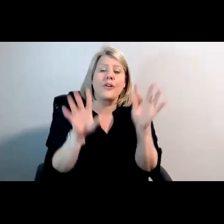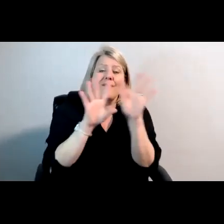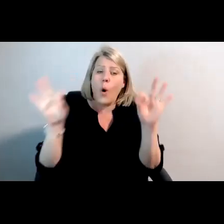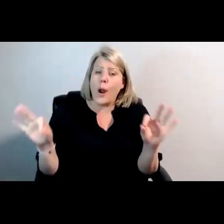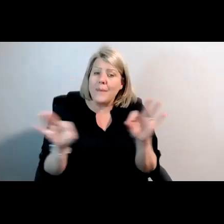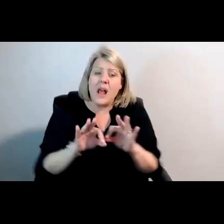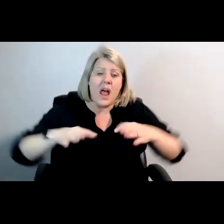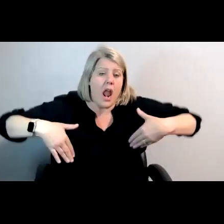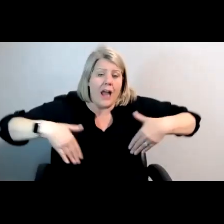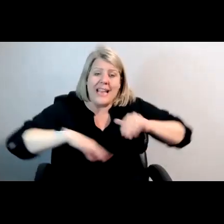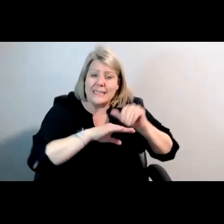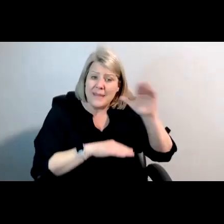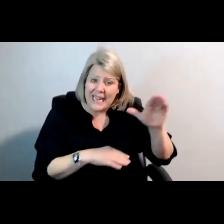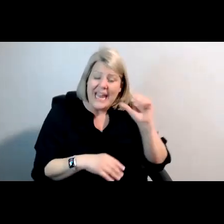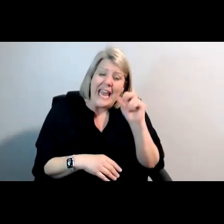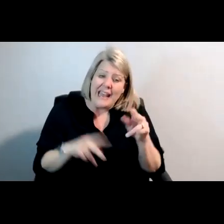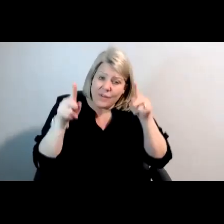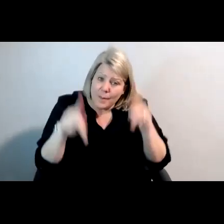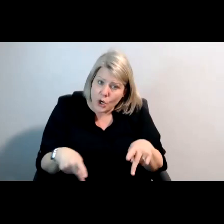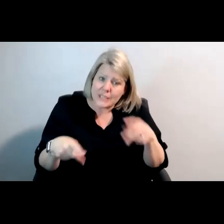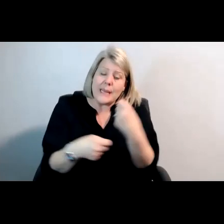has created a supported decision-making plan,